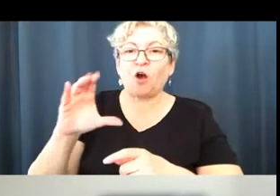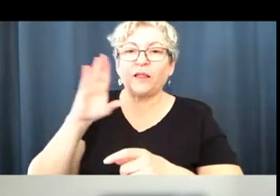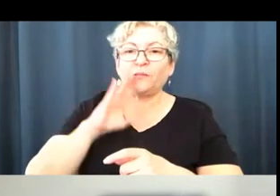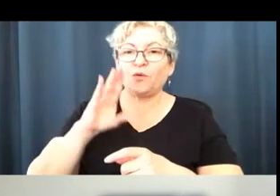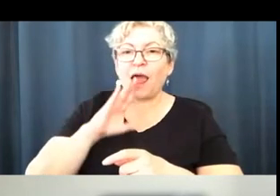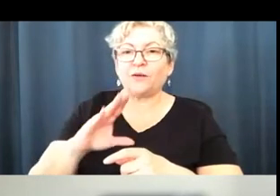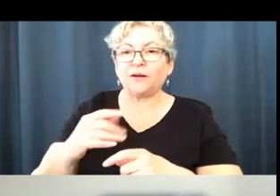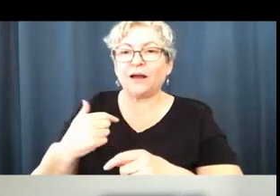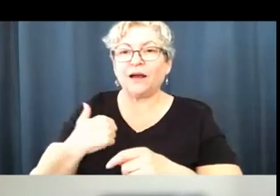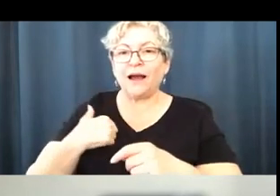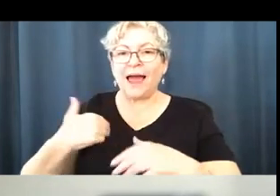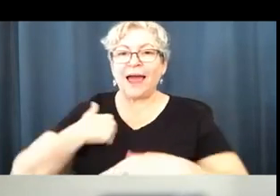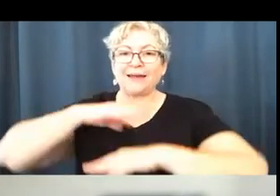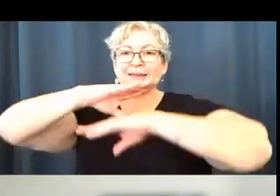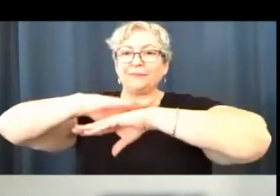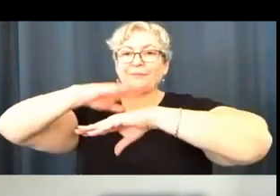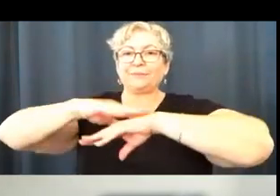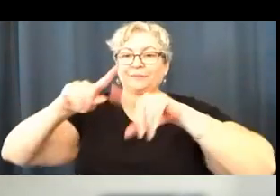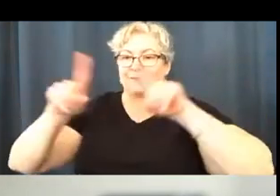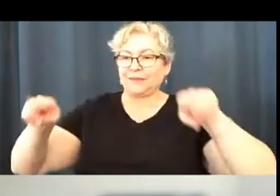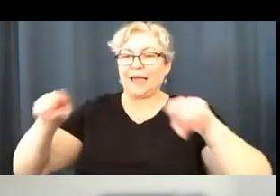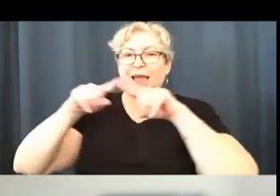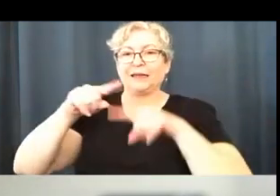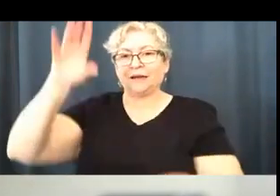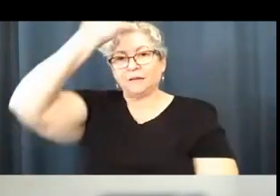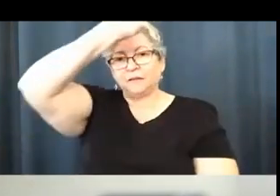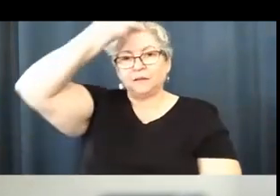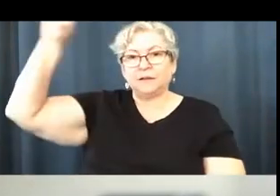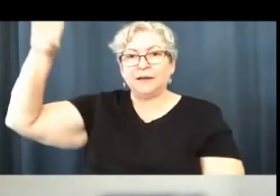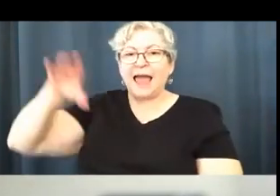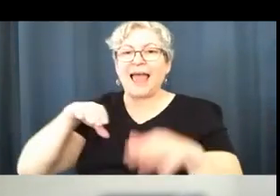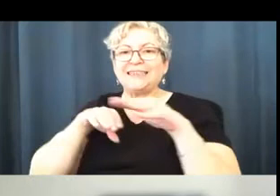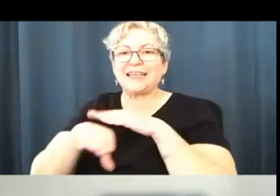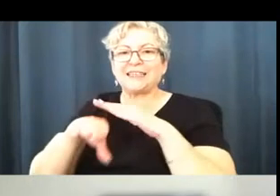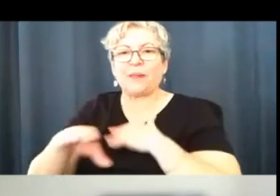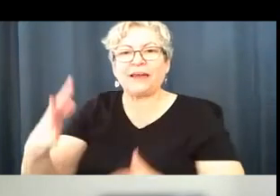psychology helped five cents, we were gonna put an accessibility help five cents and we put it behind a booth right there."